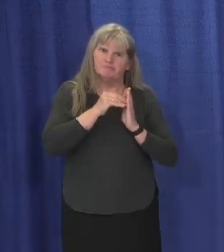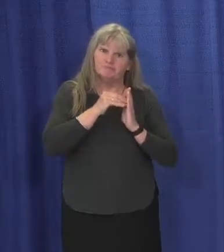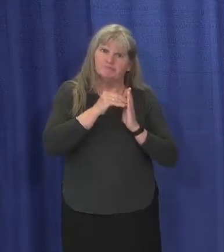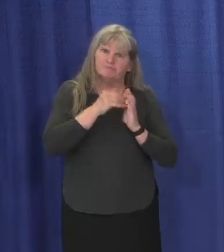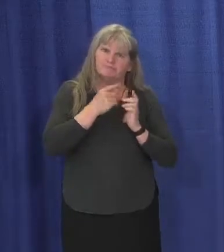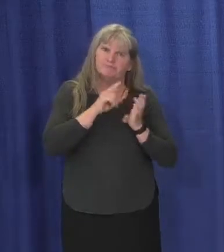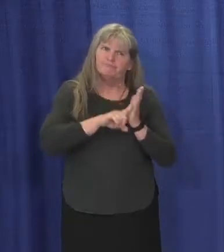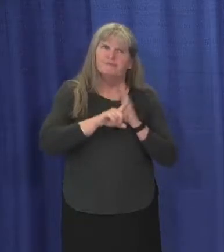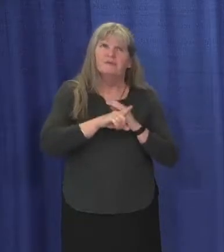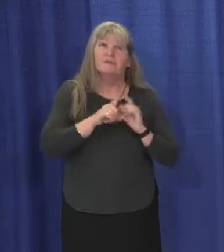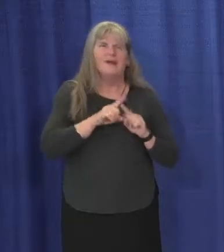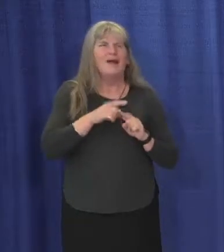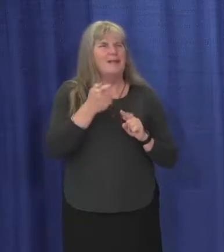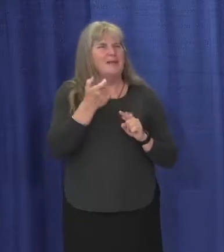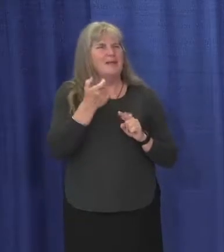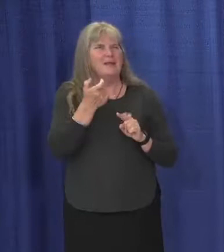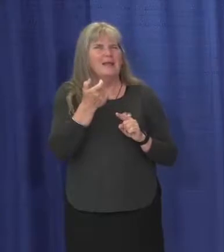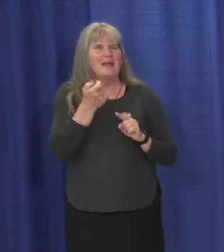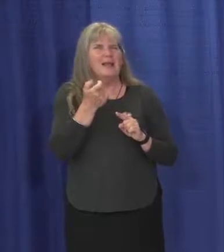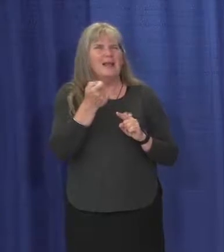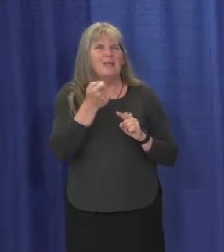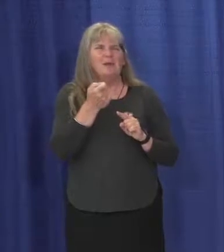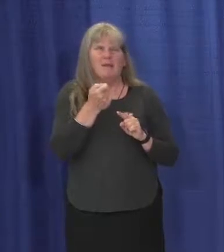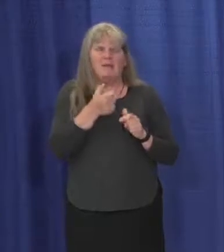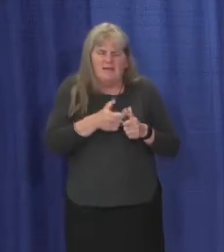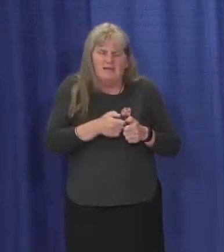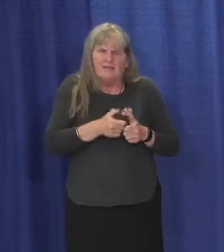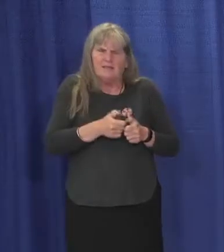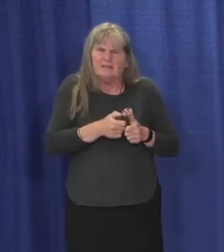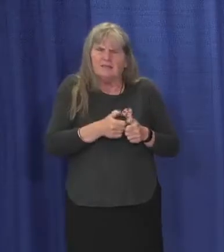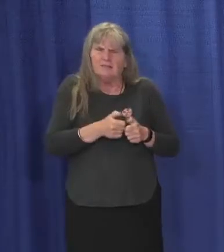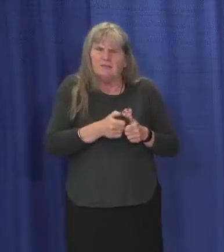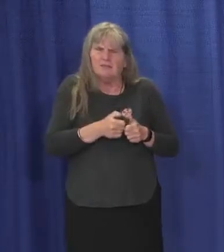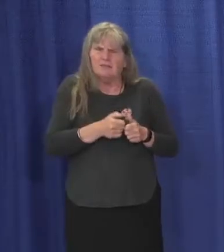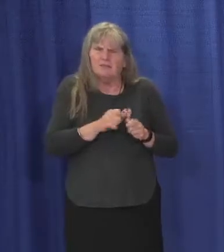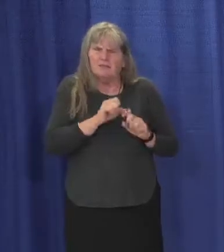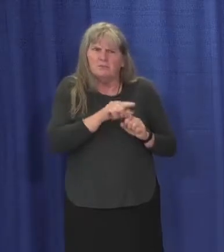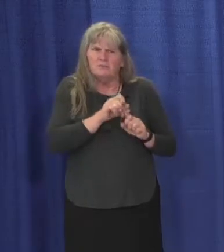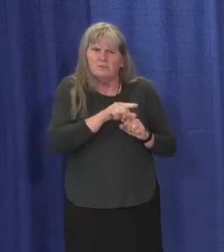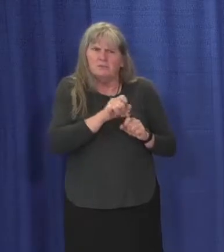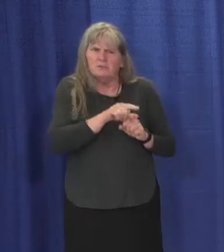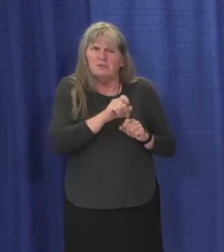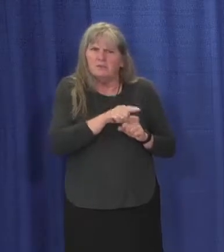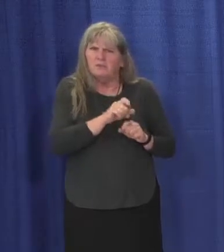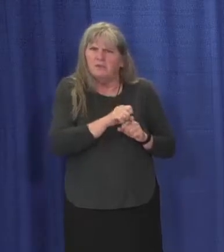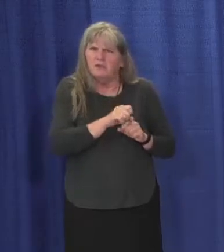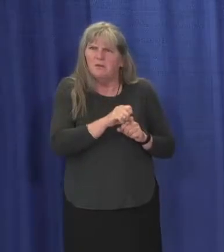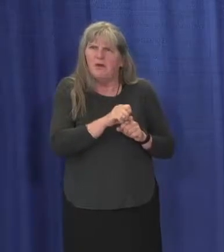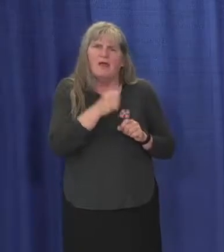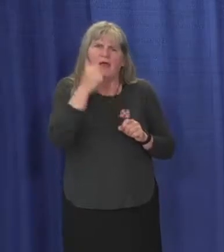And we have glitches with IT.